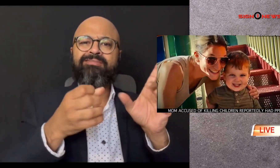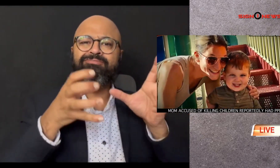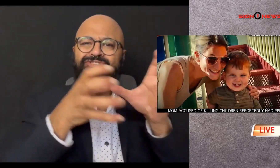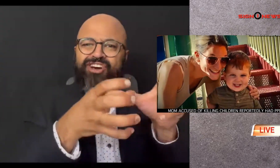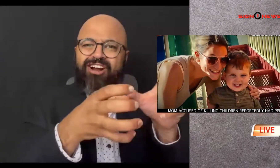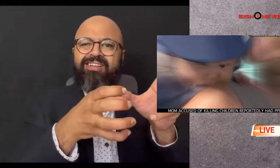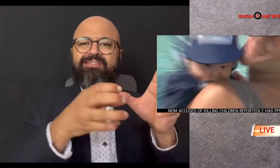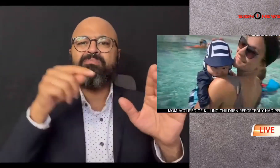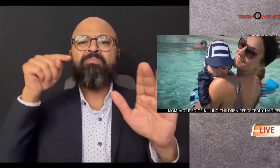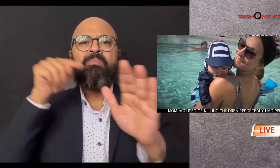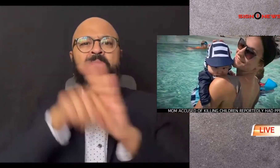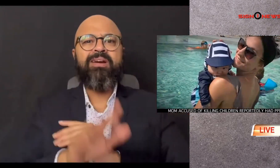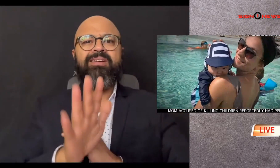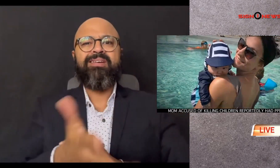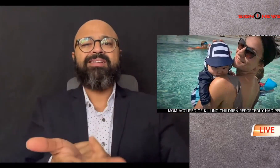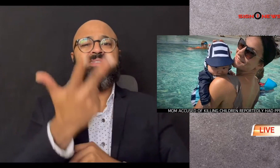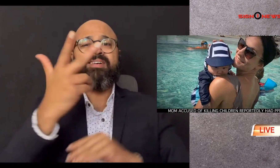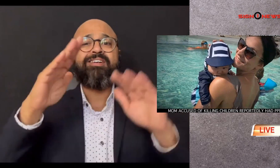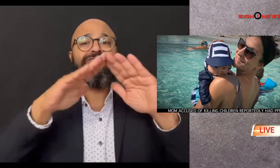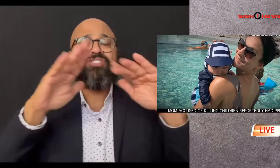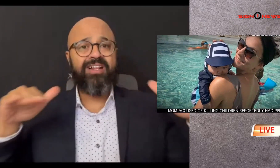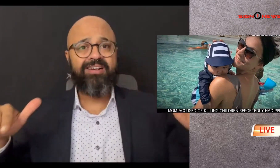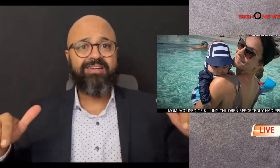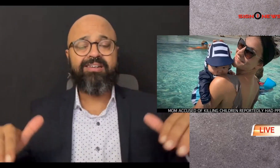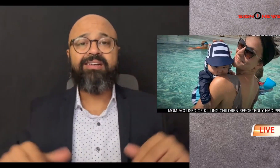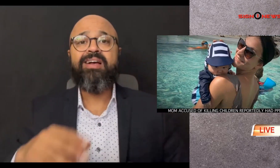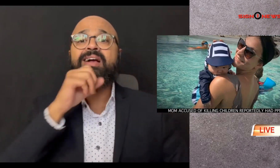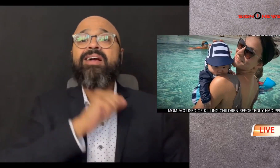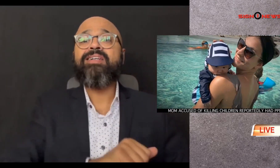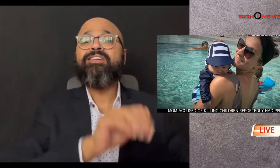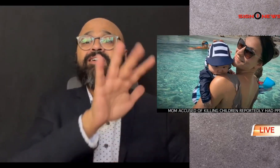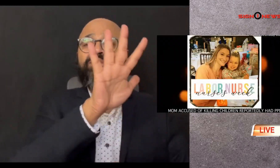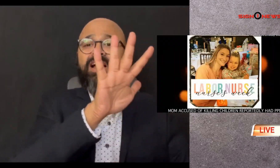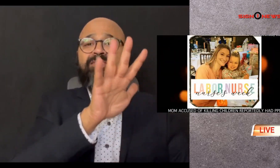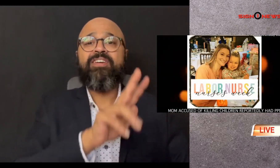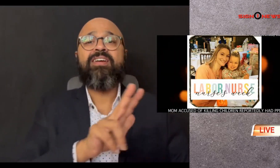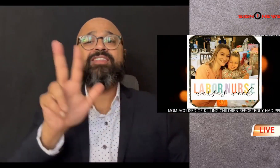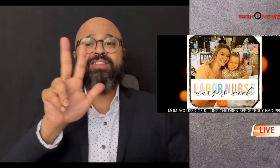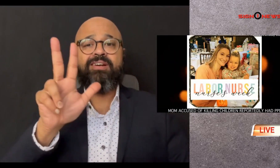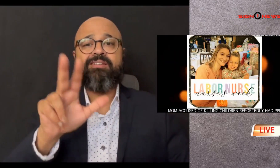murder of her three children? ages five three and eight months